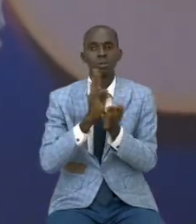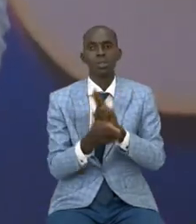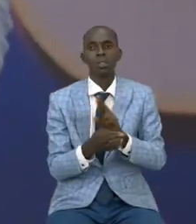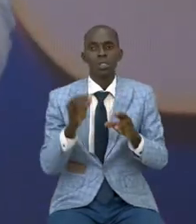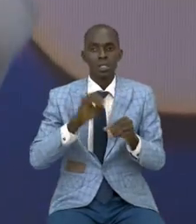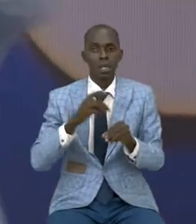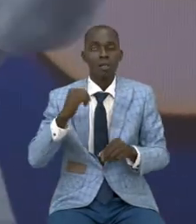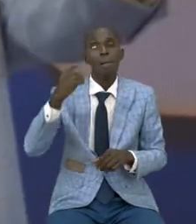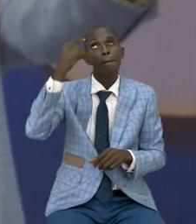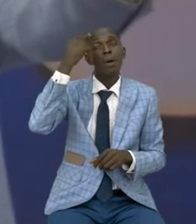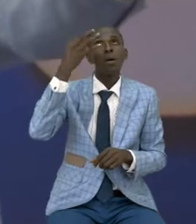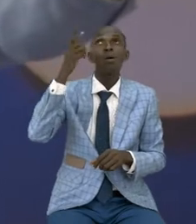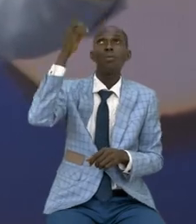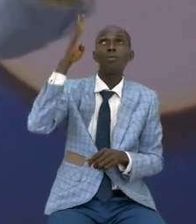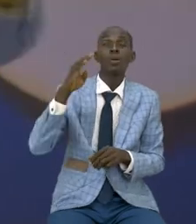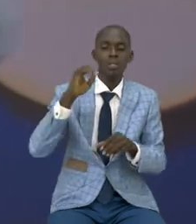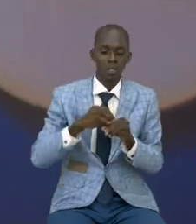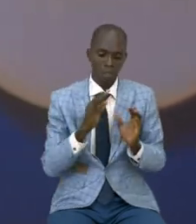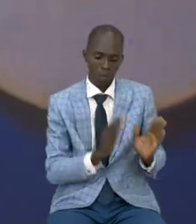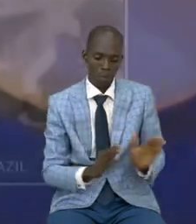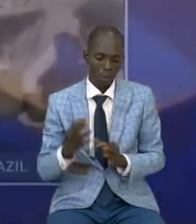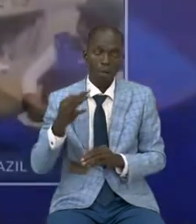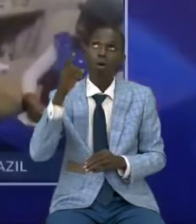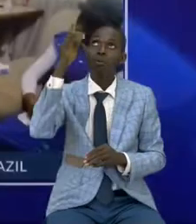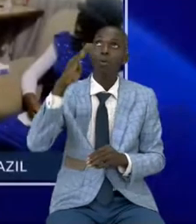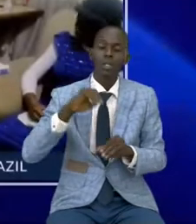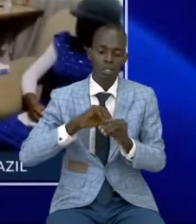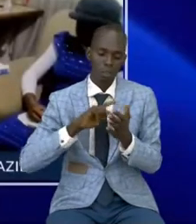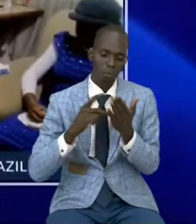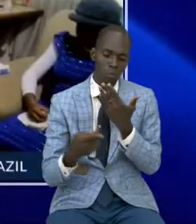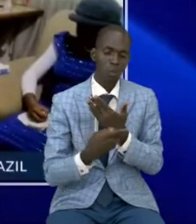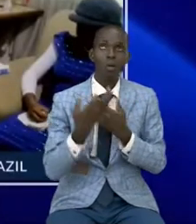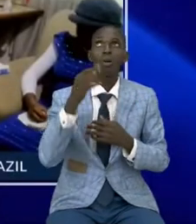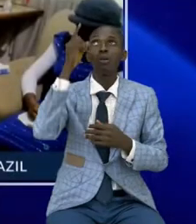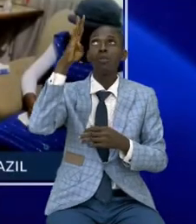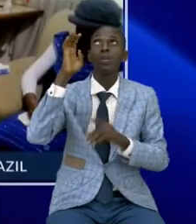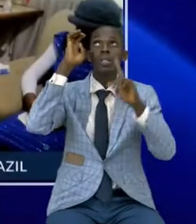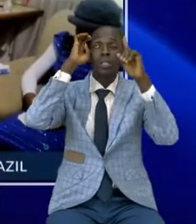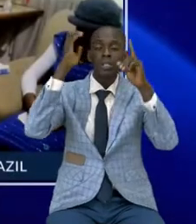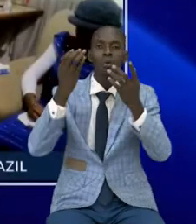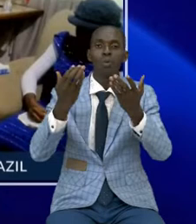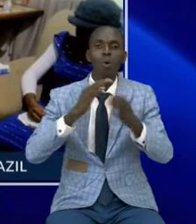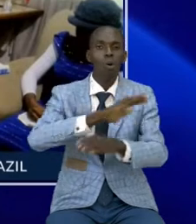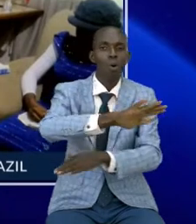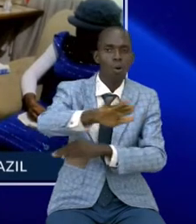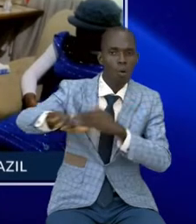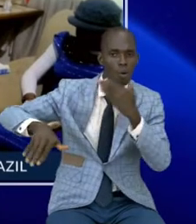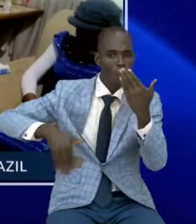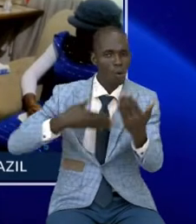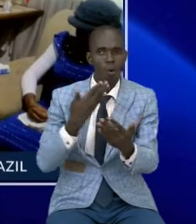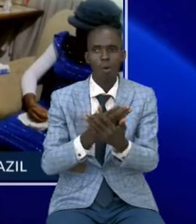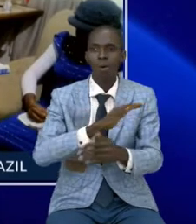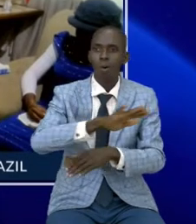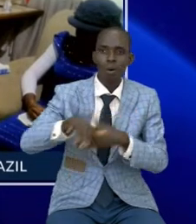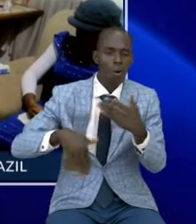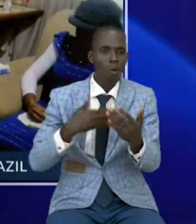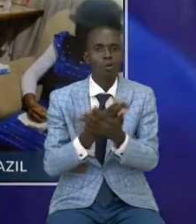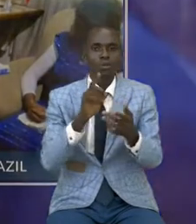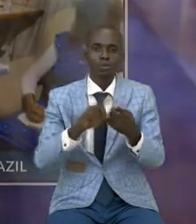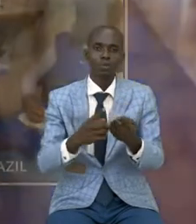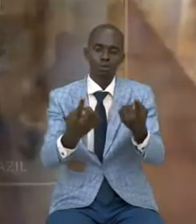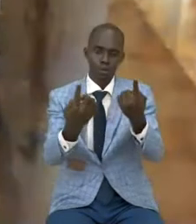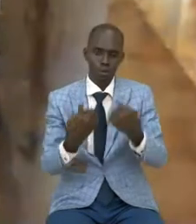god in the plan of god in the program of god he wants all all all to come to repentance